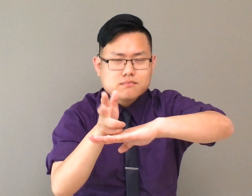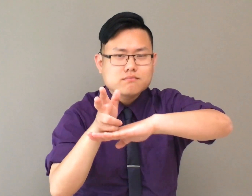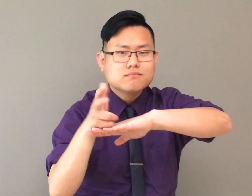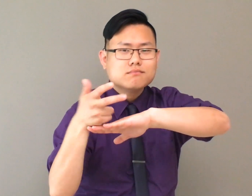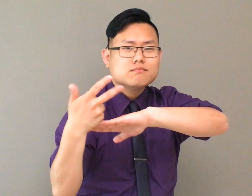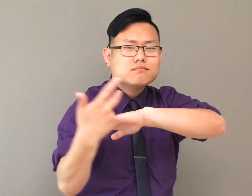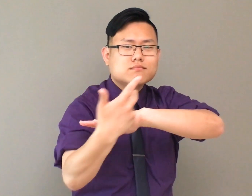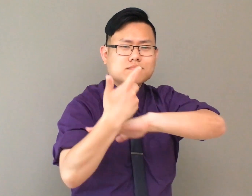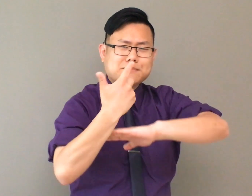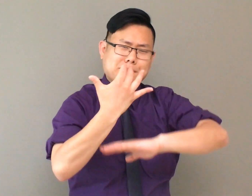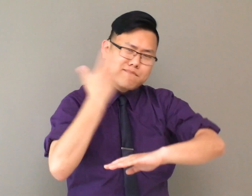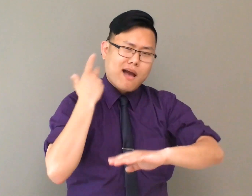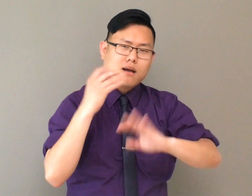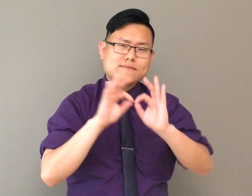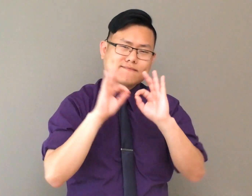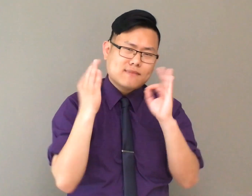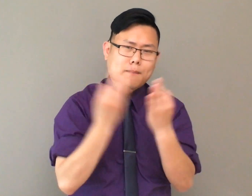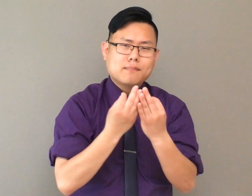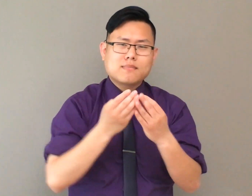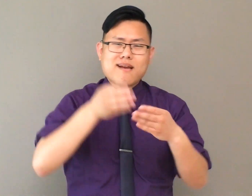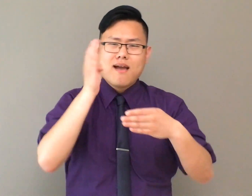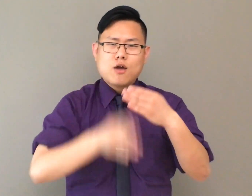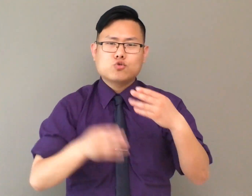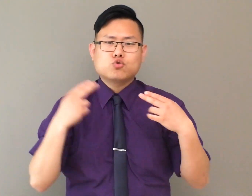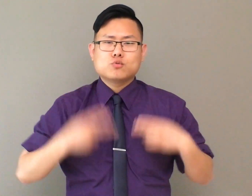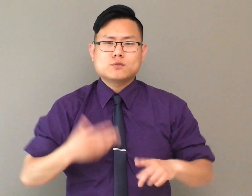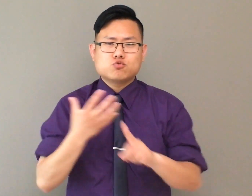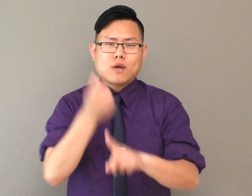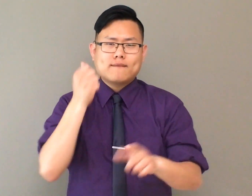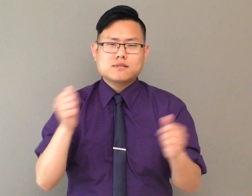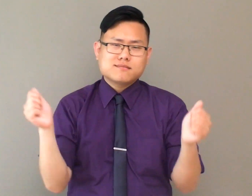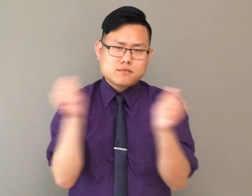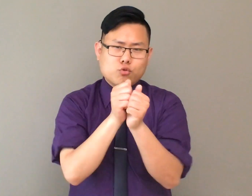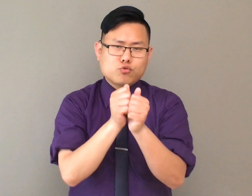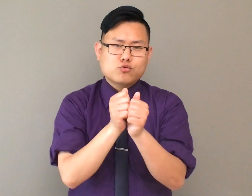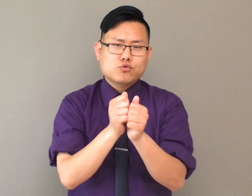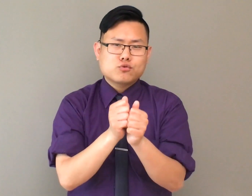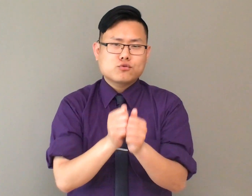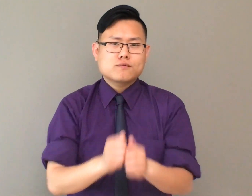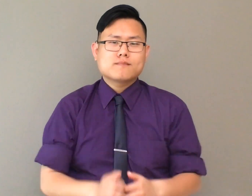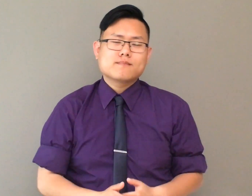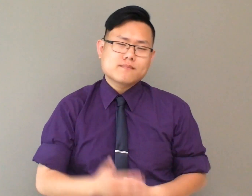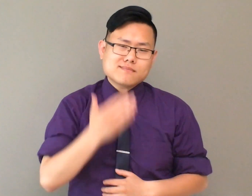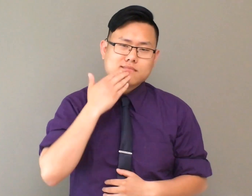back to his family to end his human trafficking nightmare together. Thank you